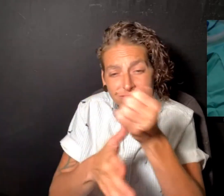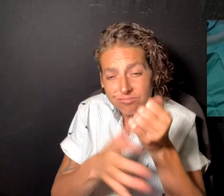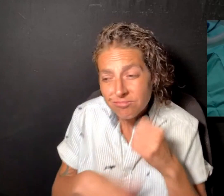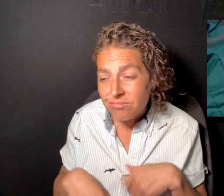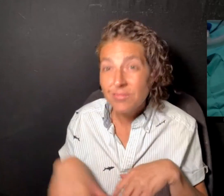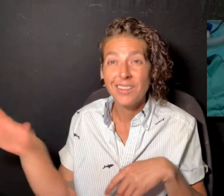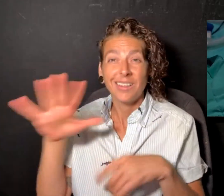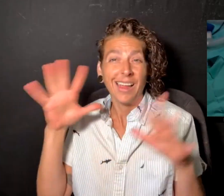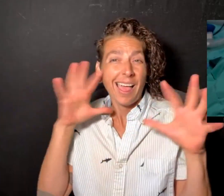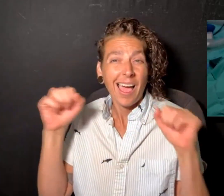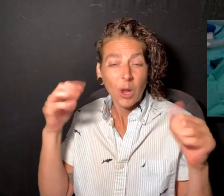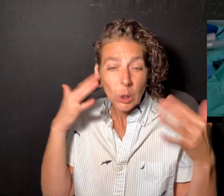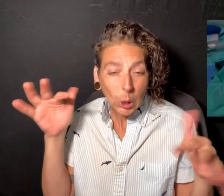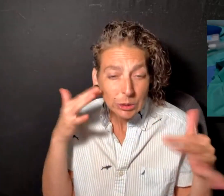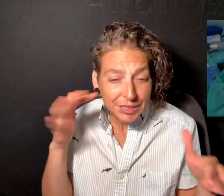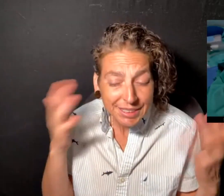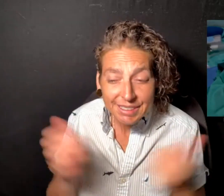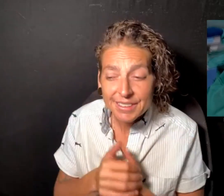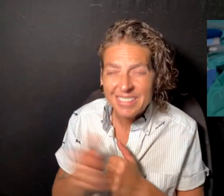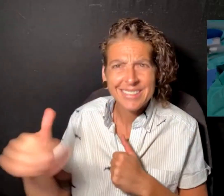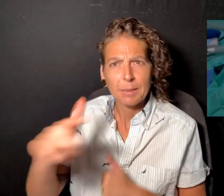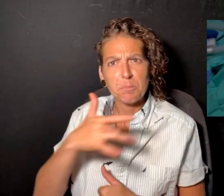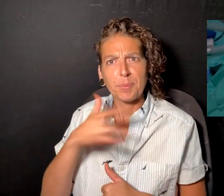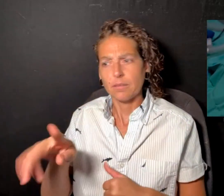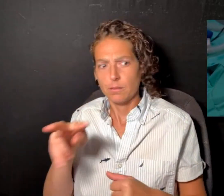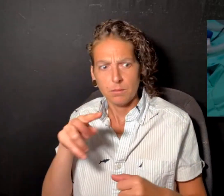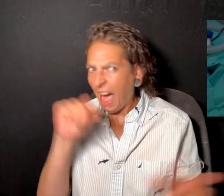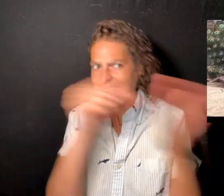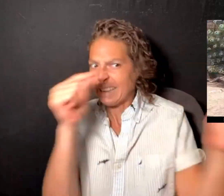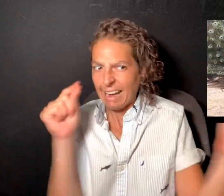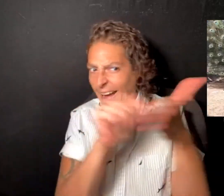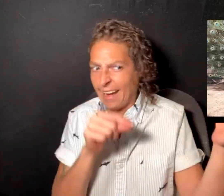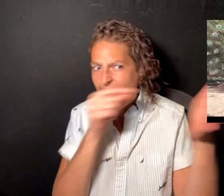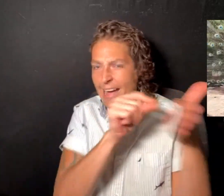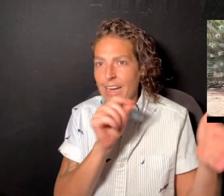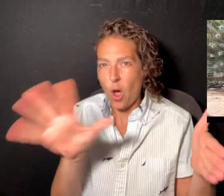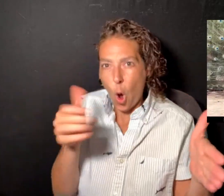because of their loud noises and because they tend to attack their own